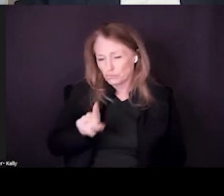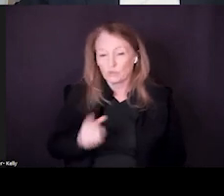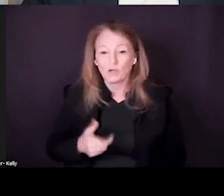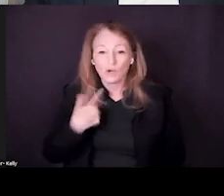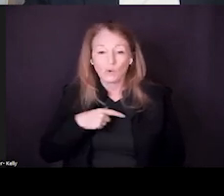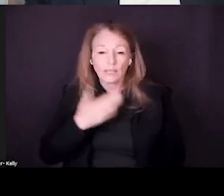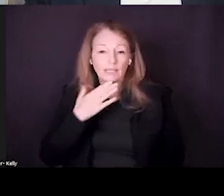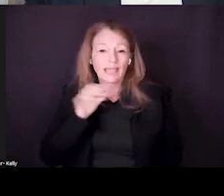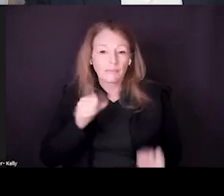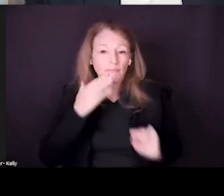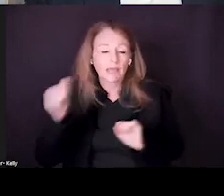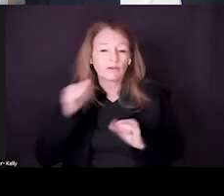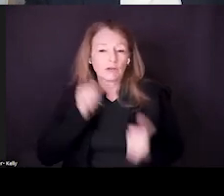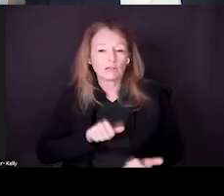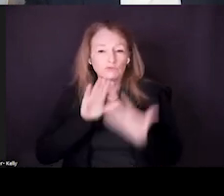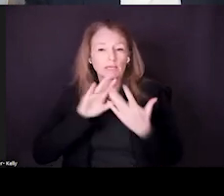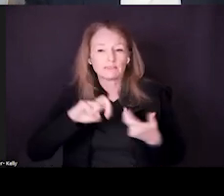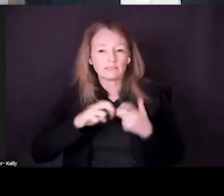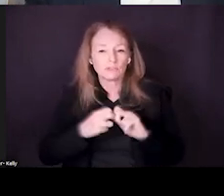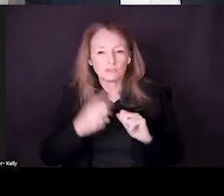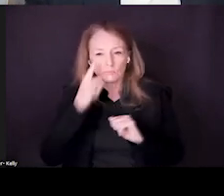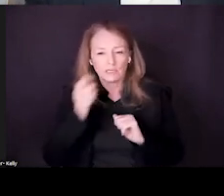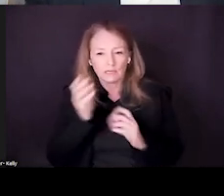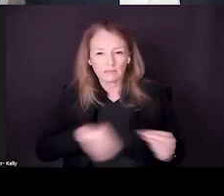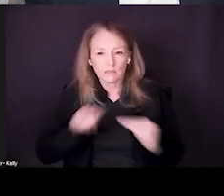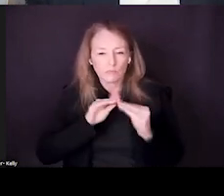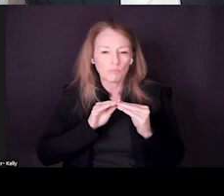ISSUES BECAUSE THE MORE EFFICIENT AND EFFECTIVE WE ARE, IT HELPS